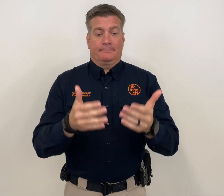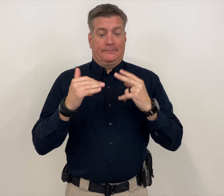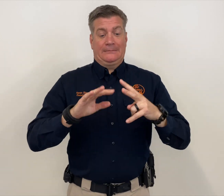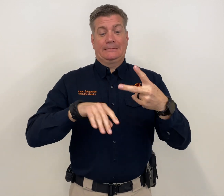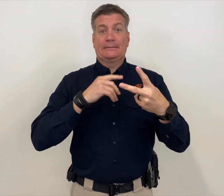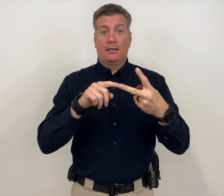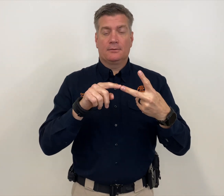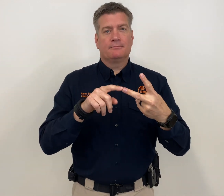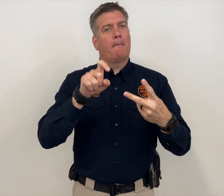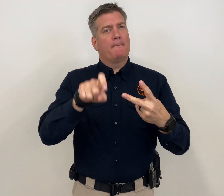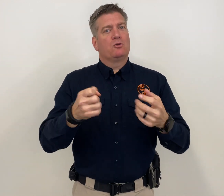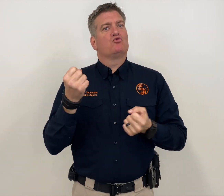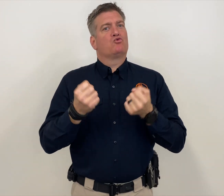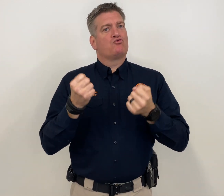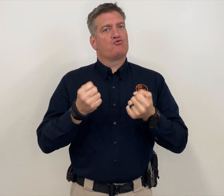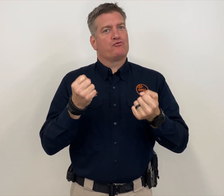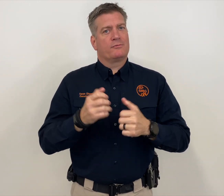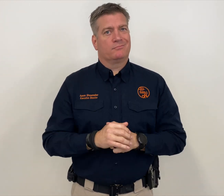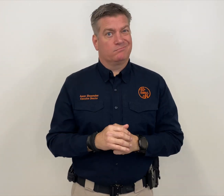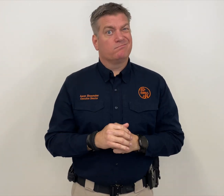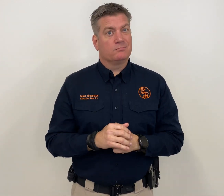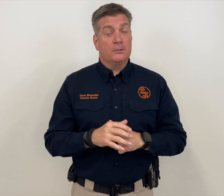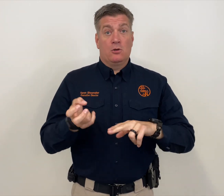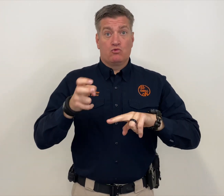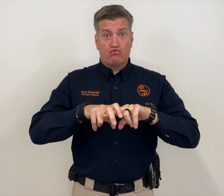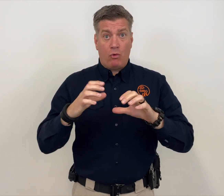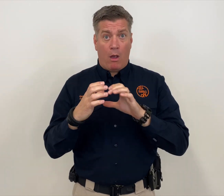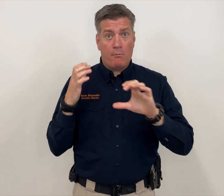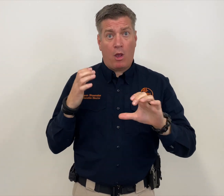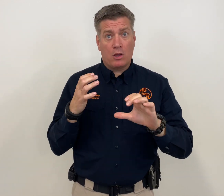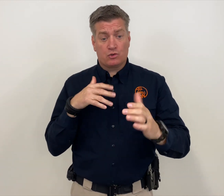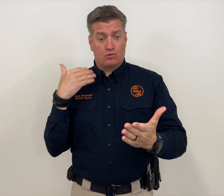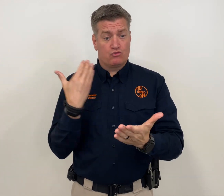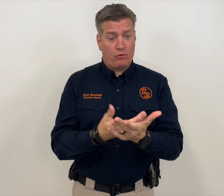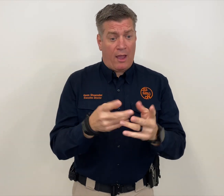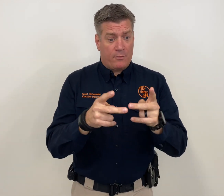the second is that you must have your own transportation